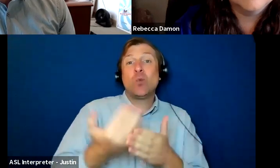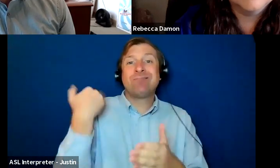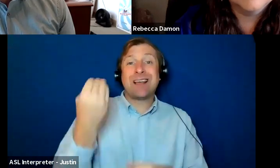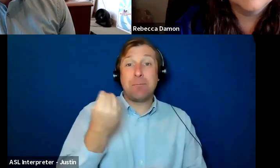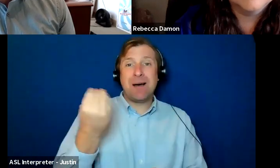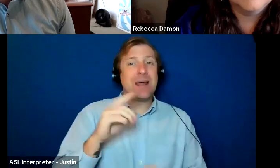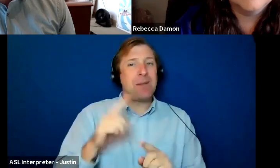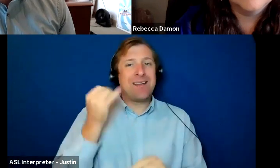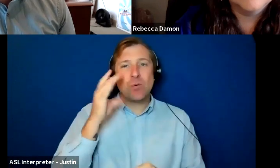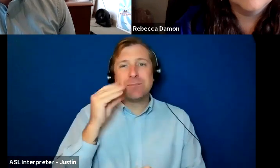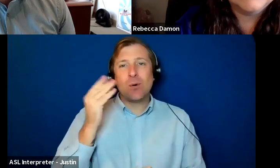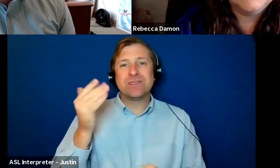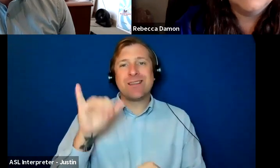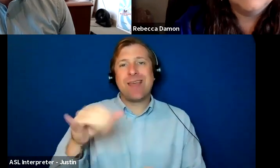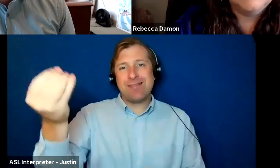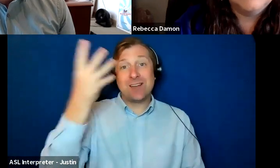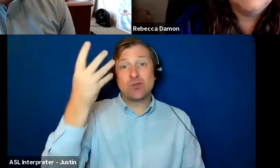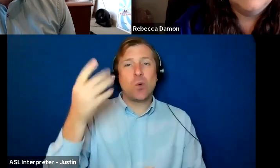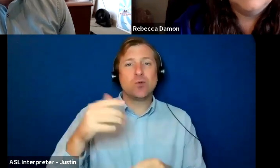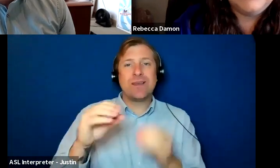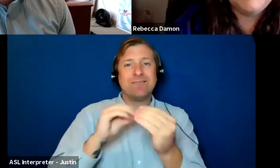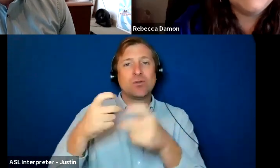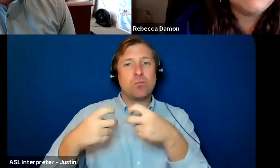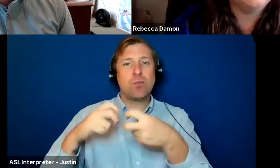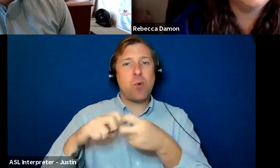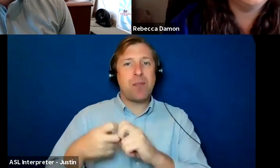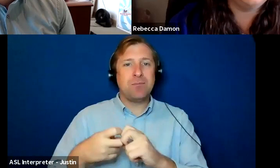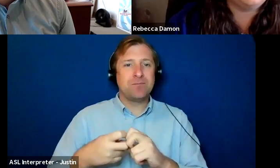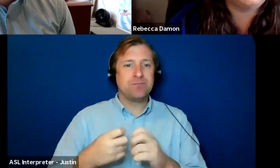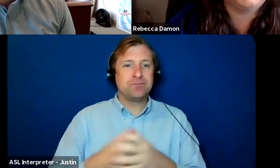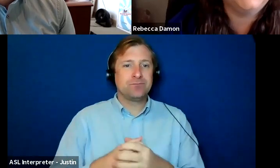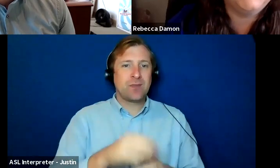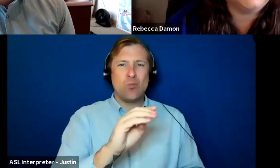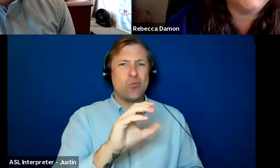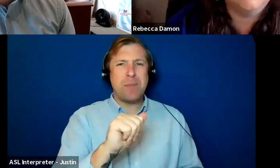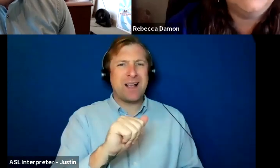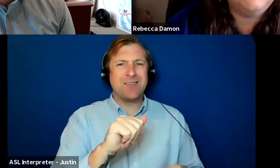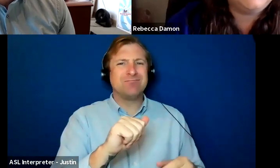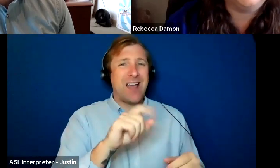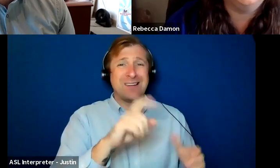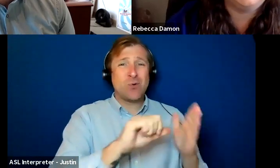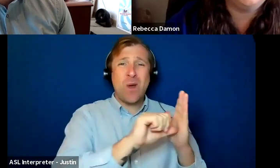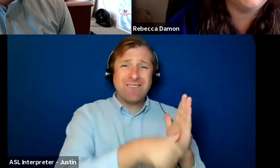something like that to please let us know so we can get it corrected. Yeah, I mean, I can't emphasize what you said strongly enough, Duncan.